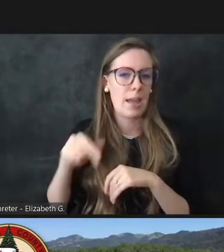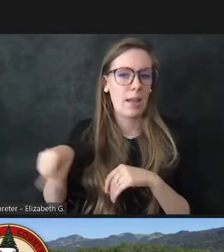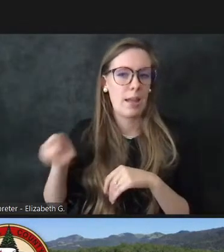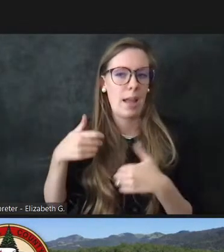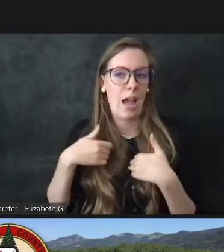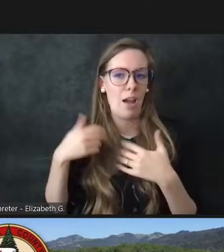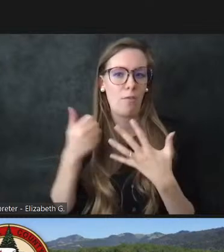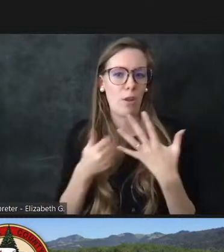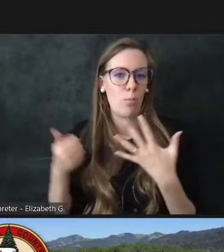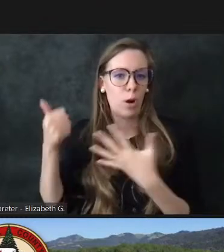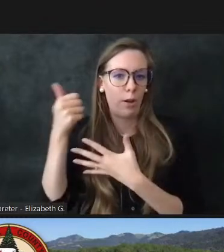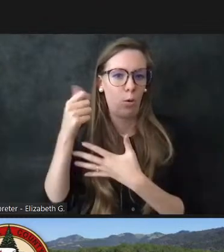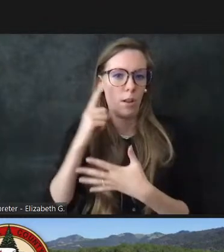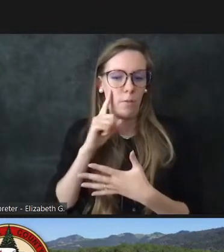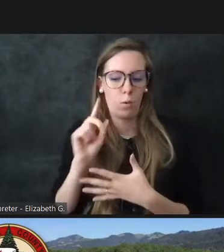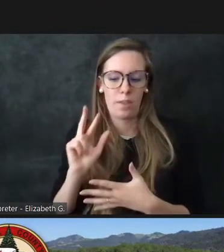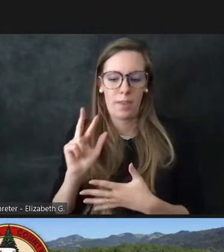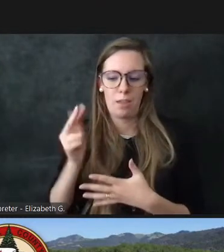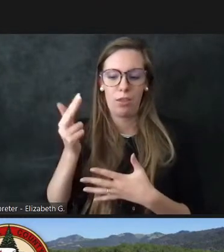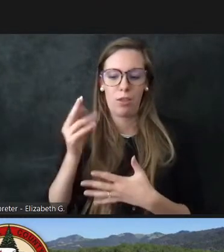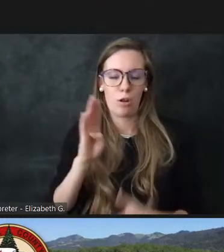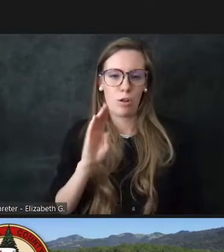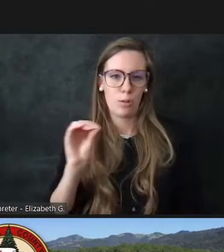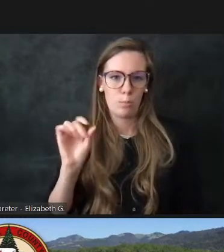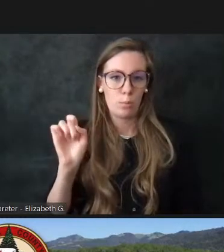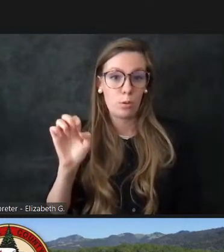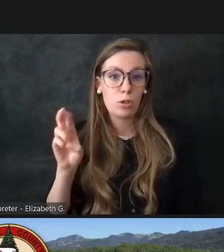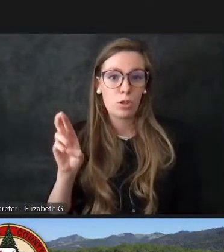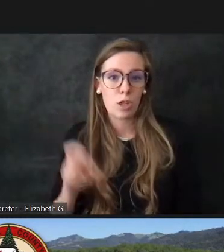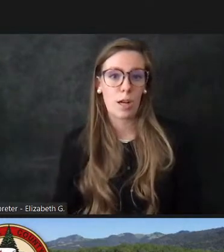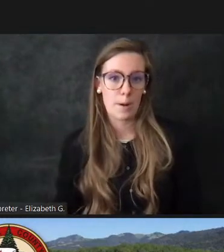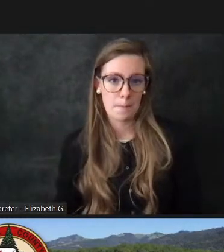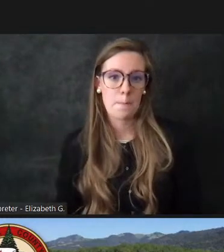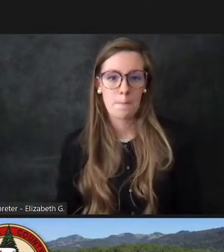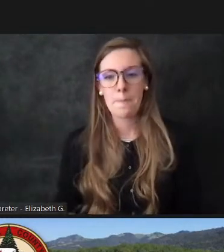And so that's when we will be focusing on those first.